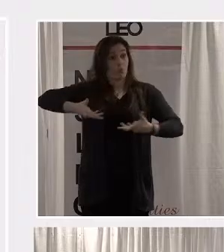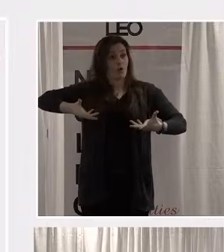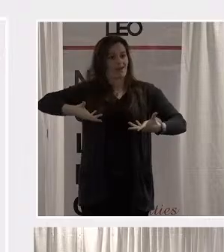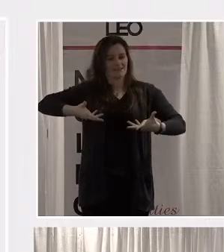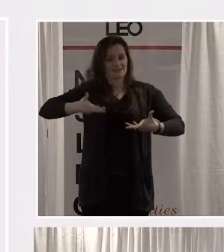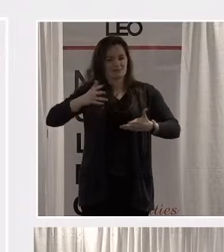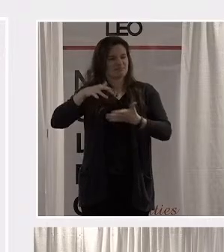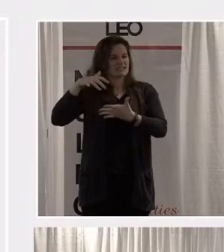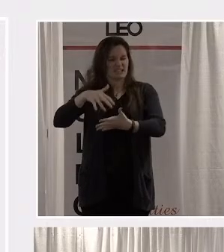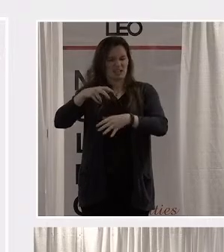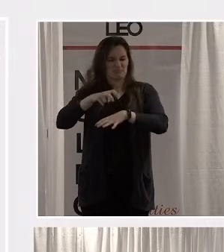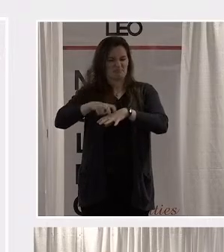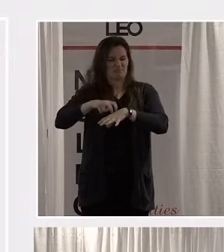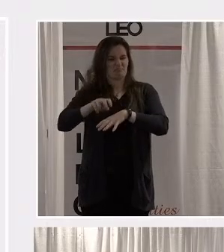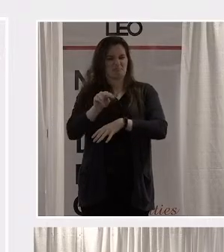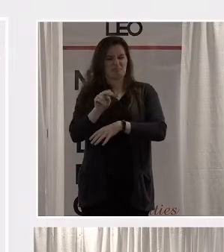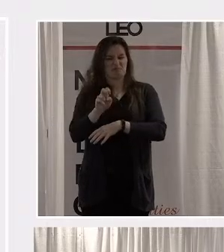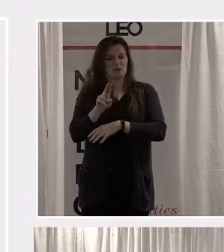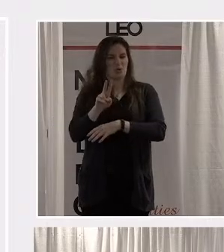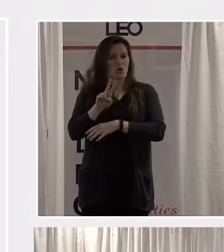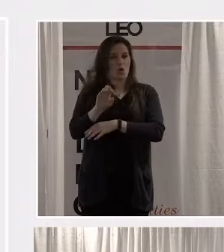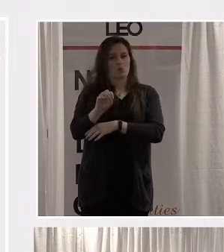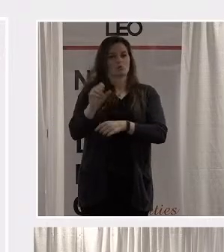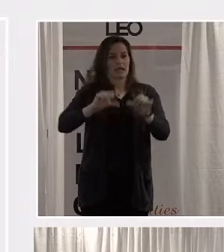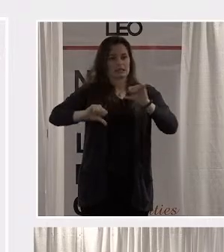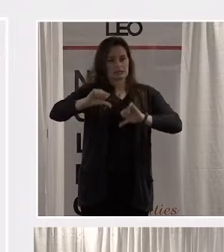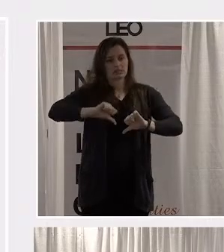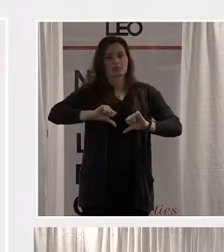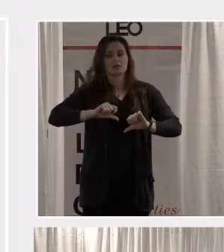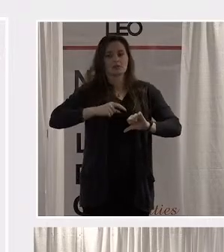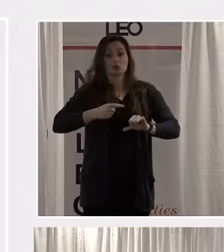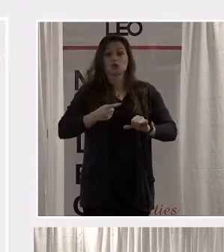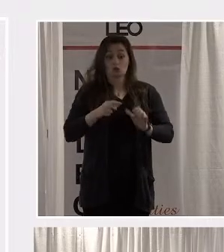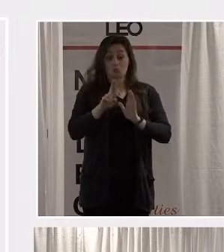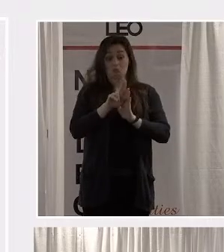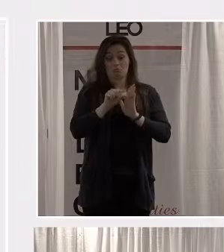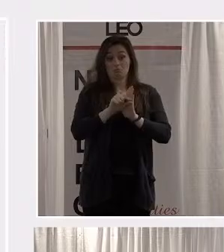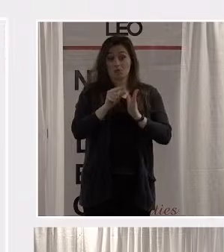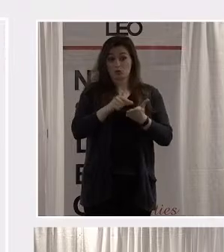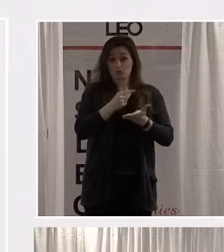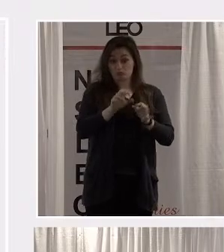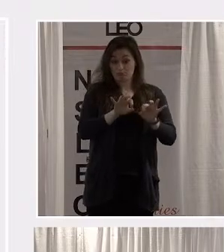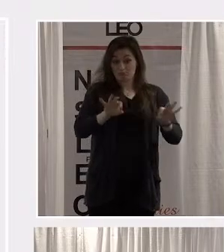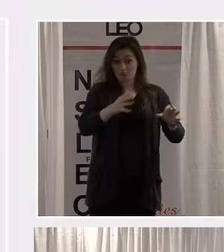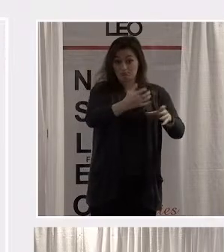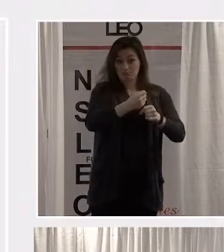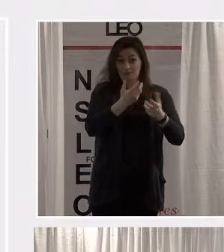AFTER SHE FINISHES THE UNDERGRADUATE DEGREE, SHE HOPES TO FURTHER HER STUDIES IN